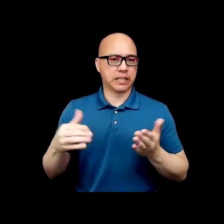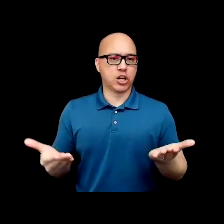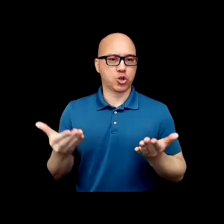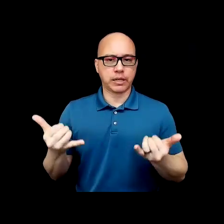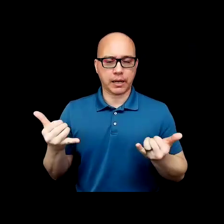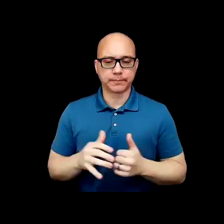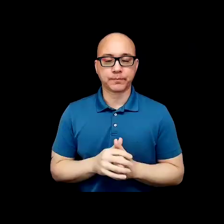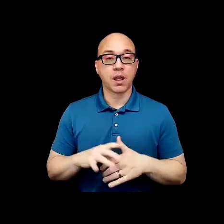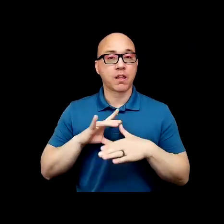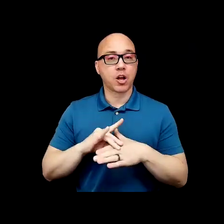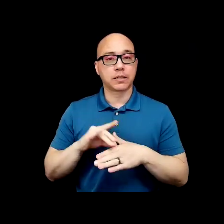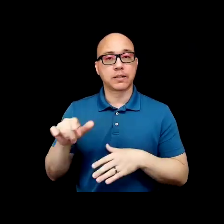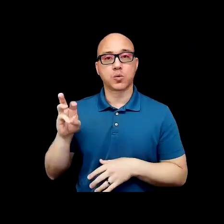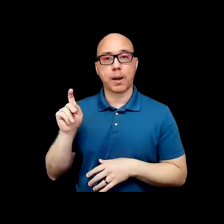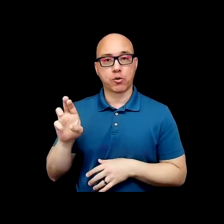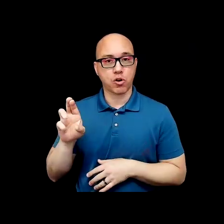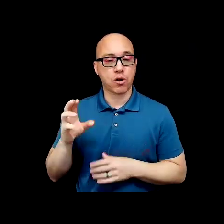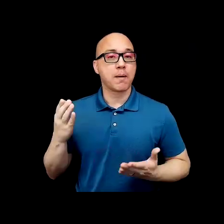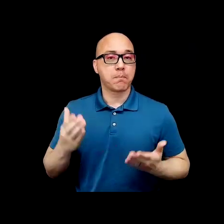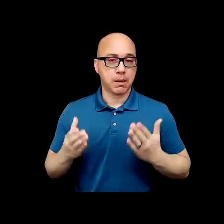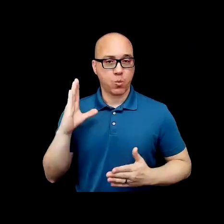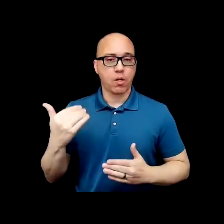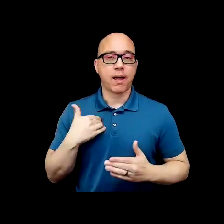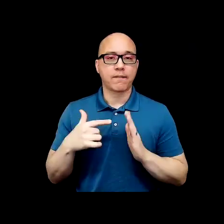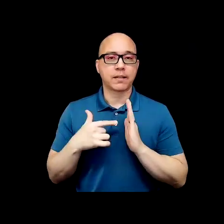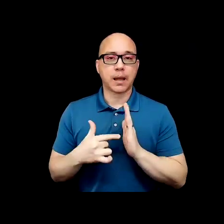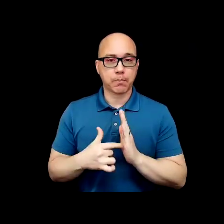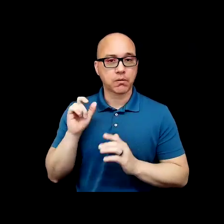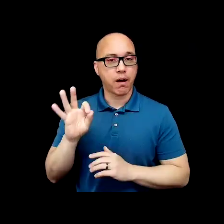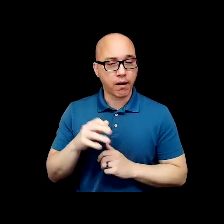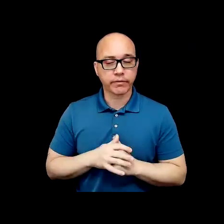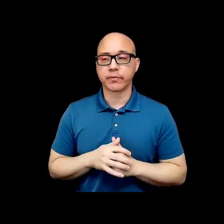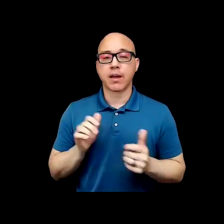The contents of this Webinar may contain examples of, adaptations of,